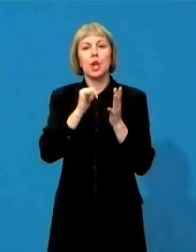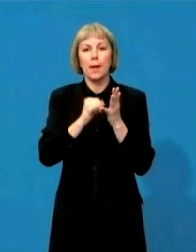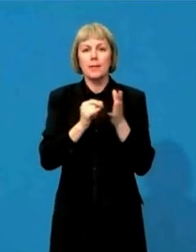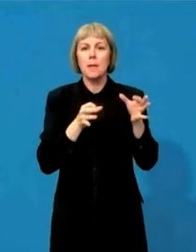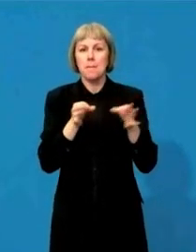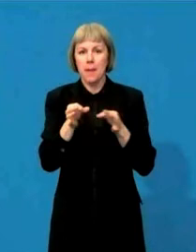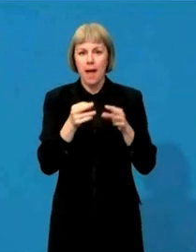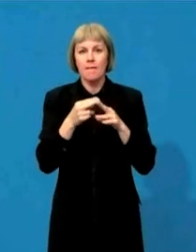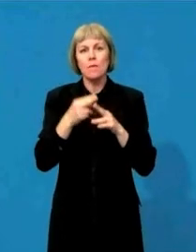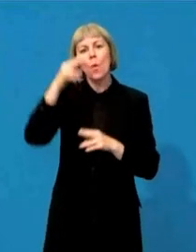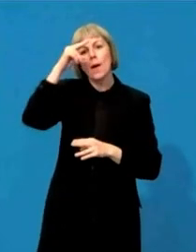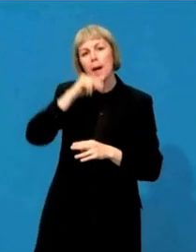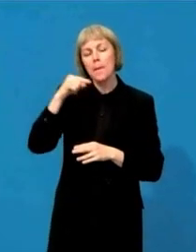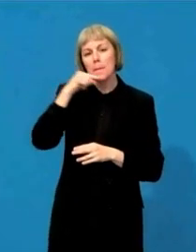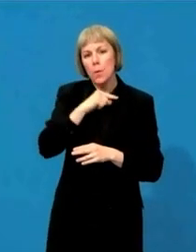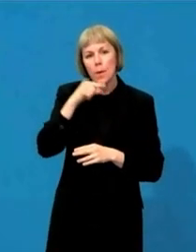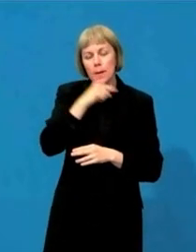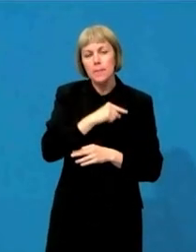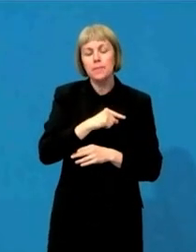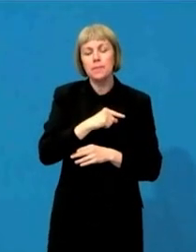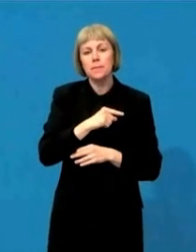And she didn't know what it all meant.